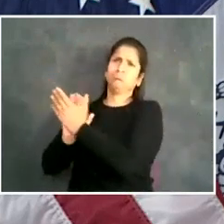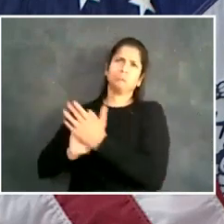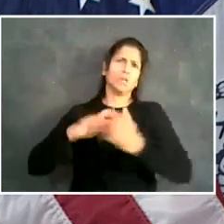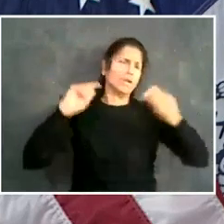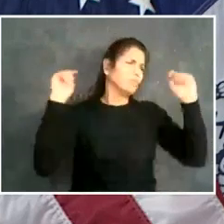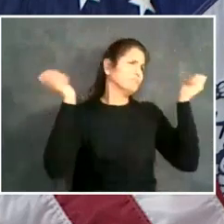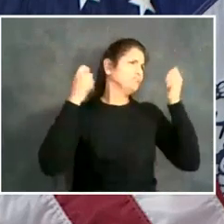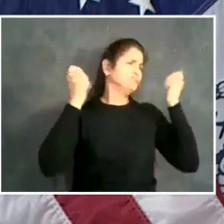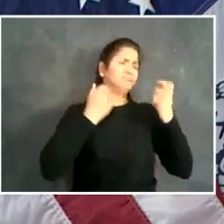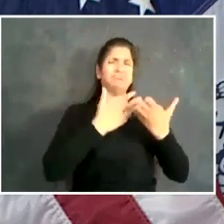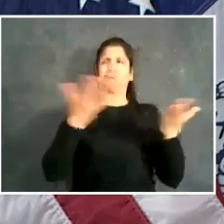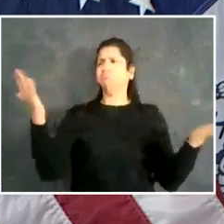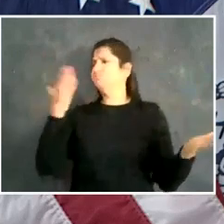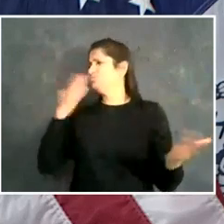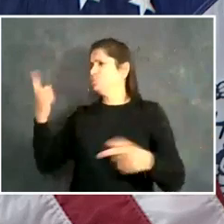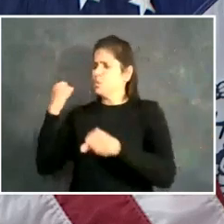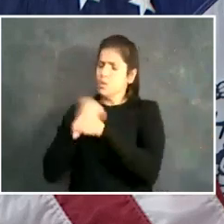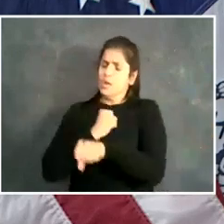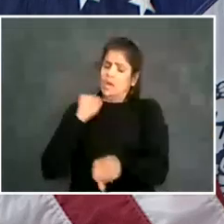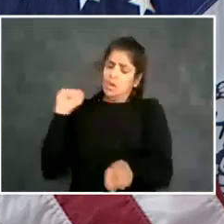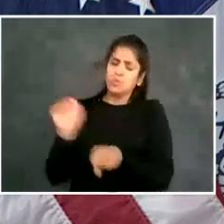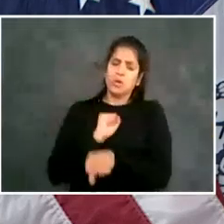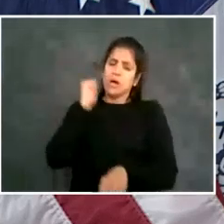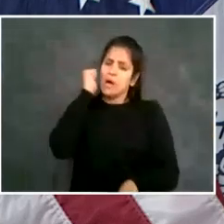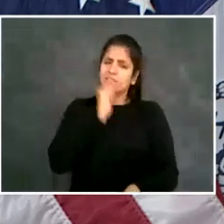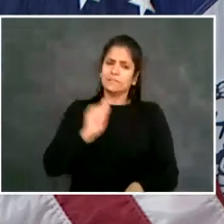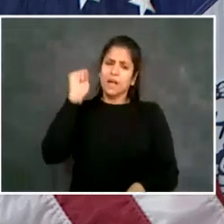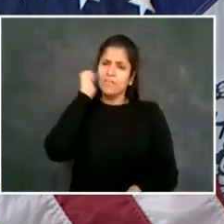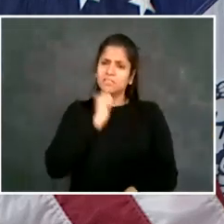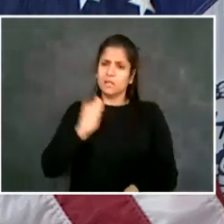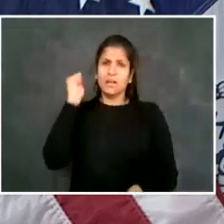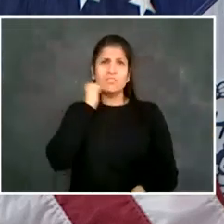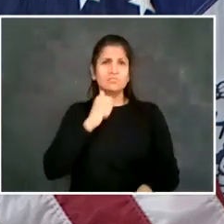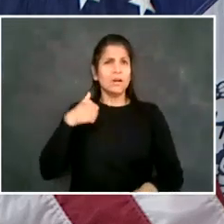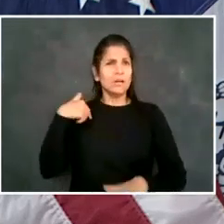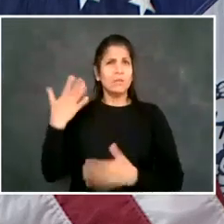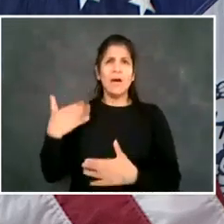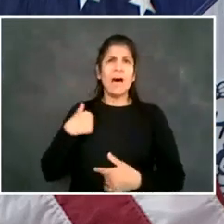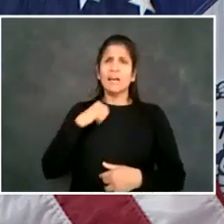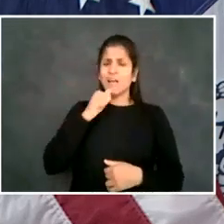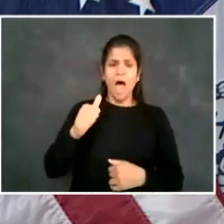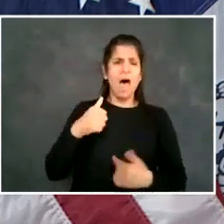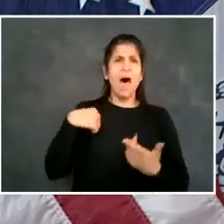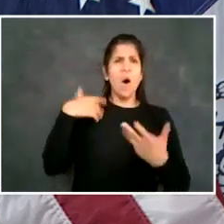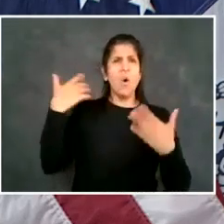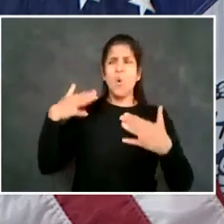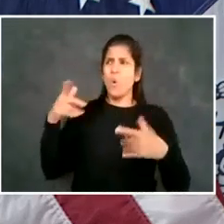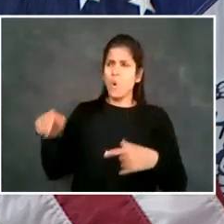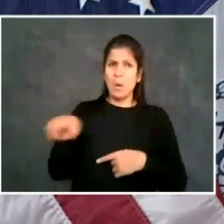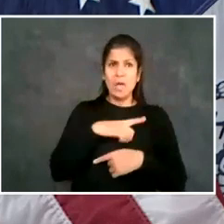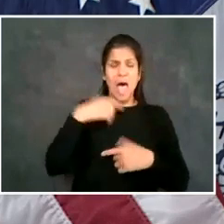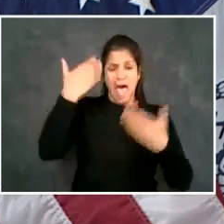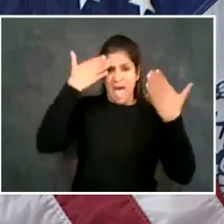THESE WEEKS, UNPRECEDENTED AND